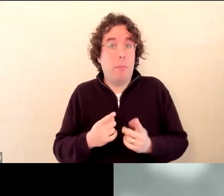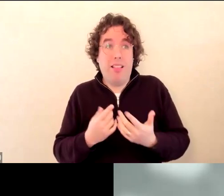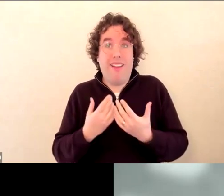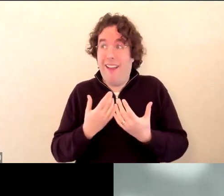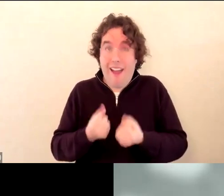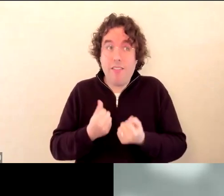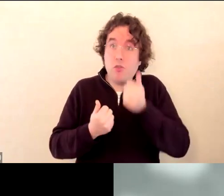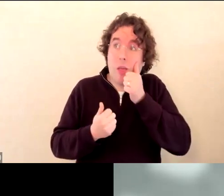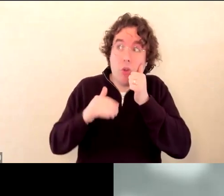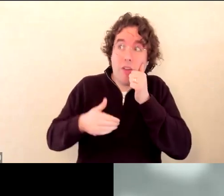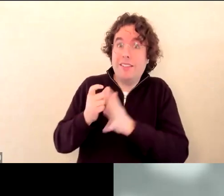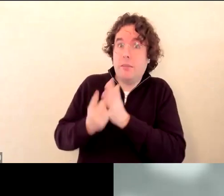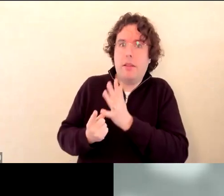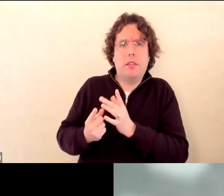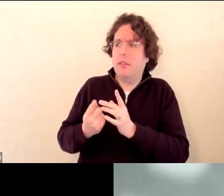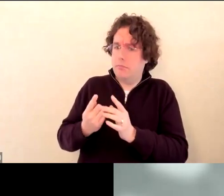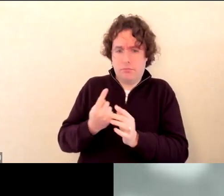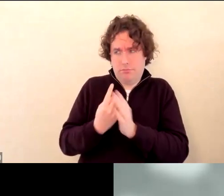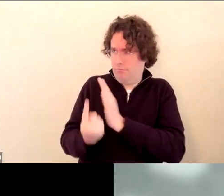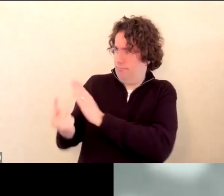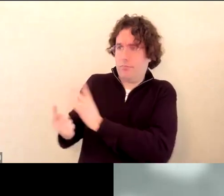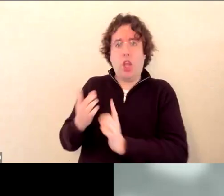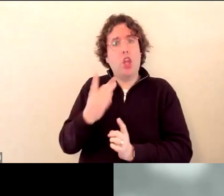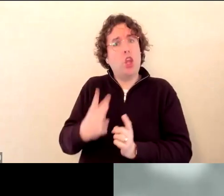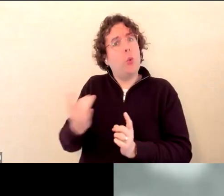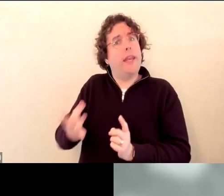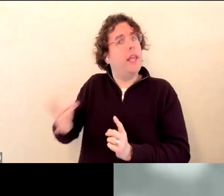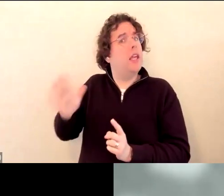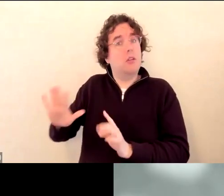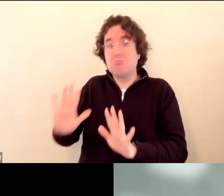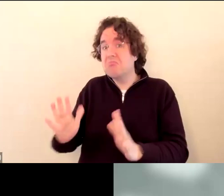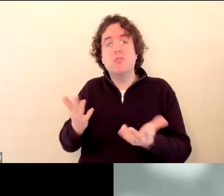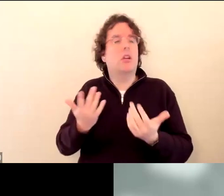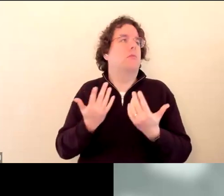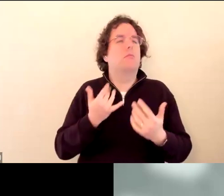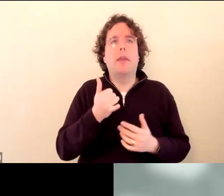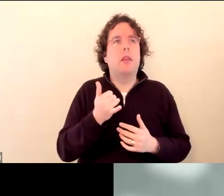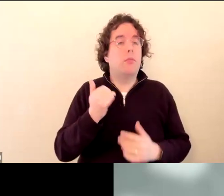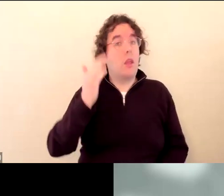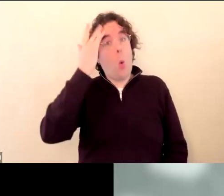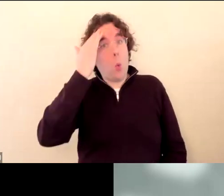people are individuals. So you may have, for example, with autism, you know, we know that that's a spectrum.